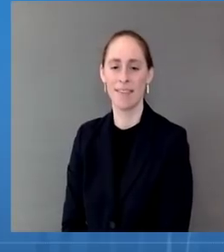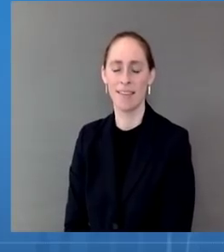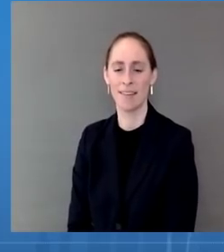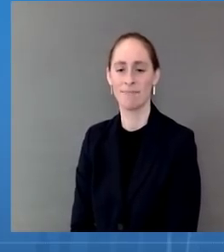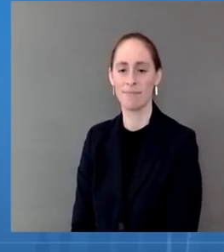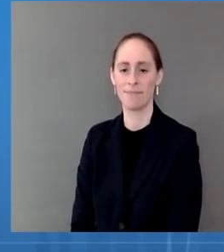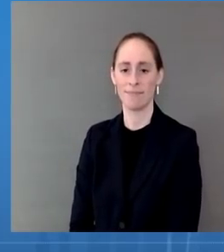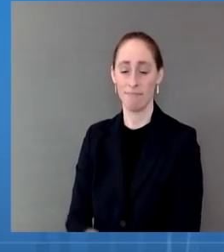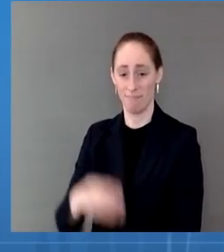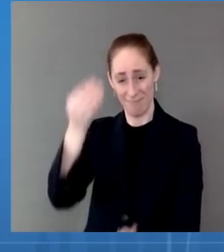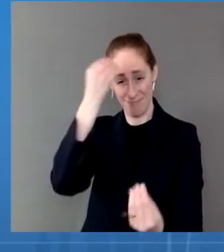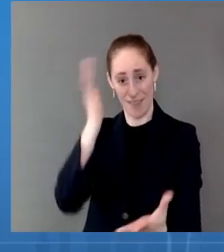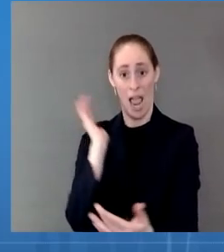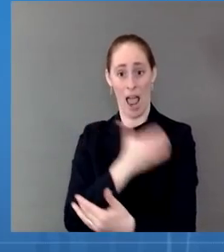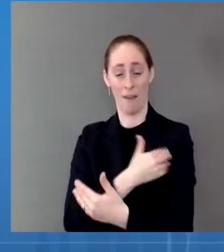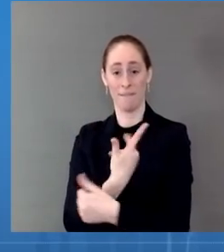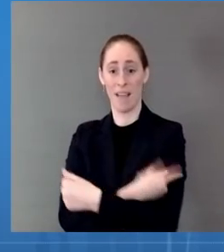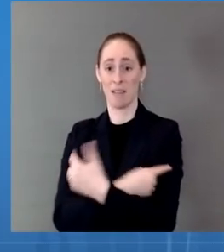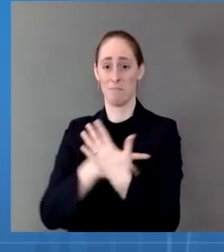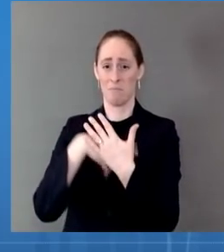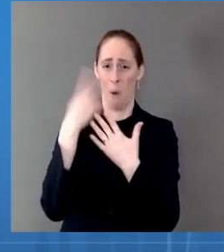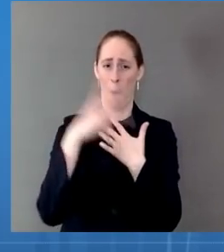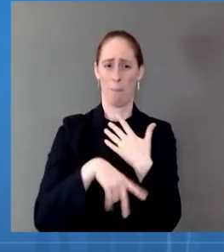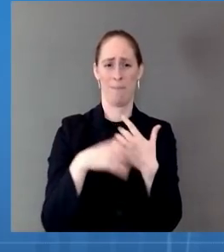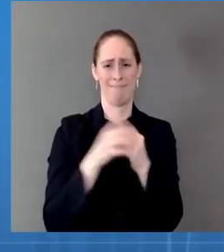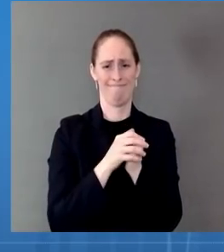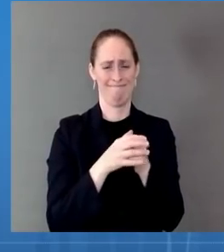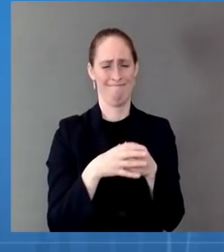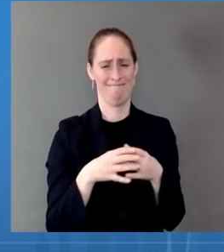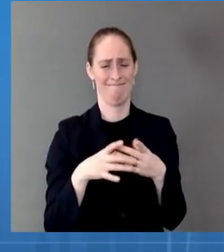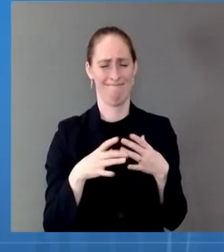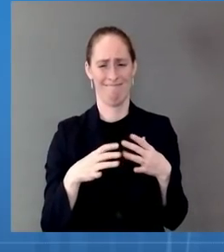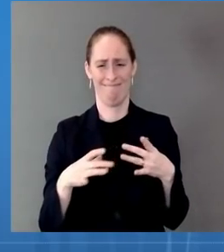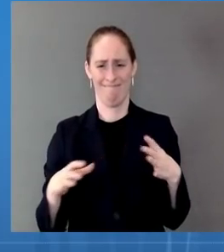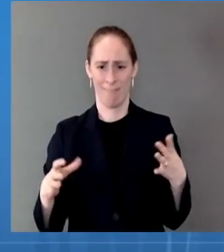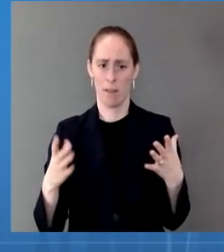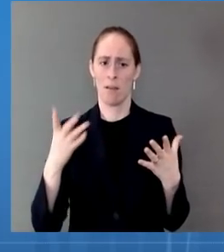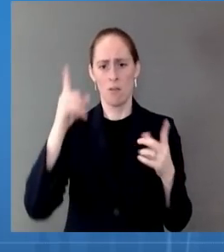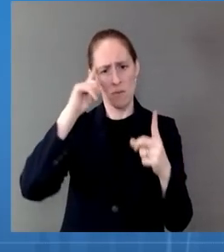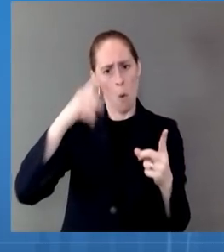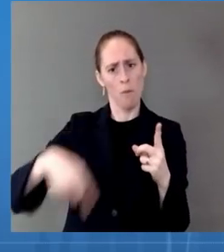our schools open and the economy growing. But we need everyone to do their part.